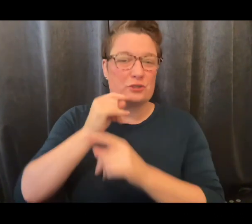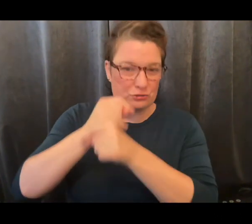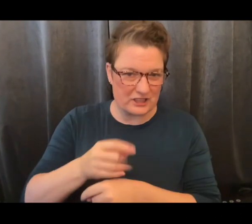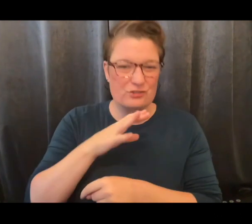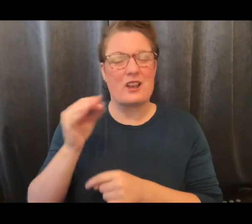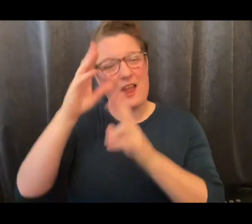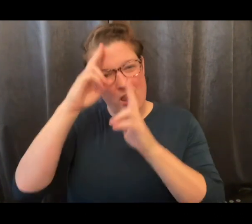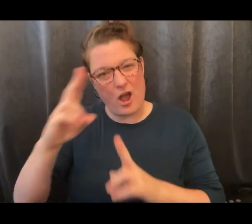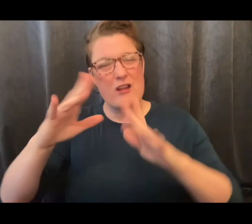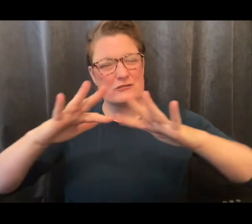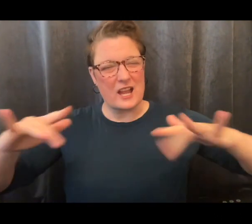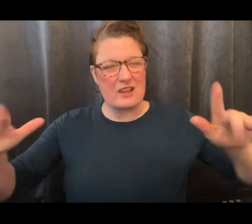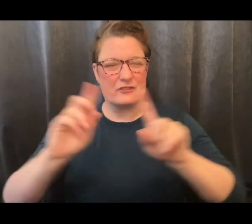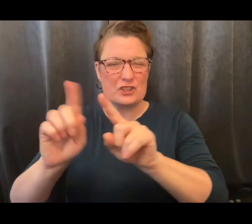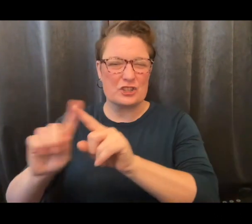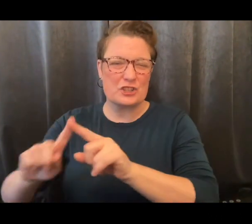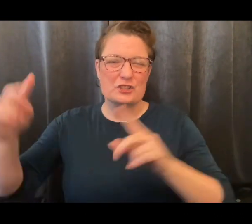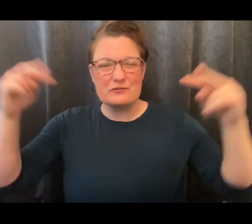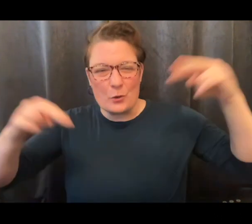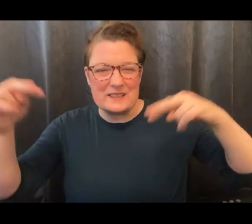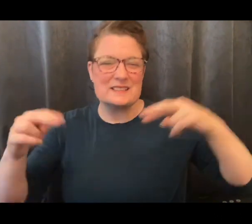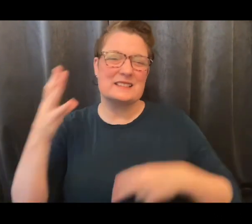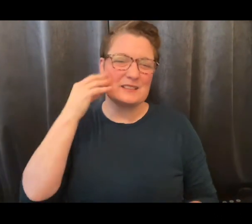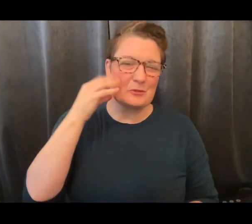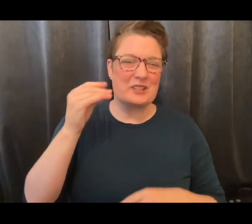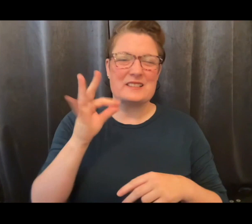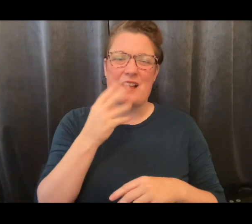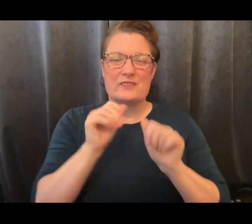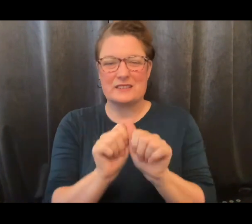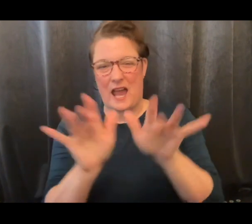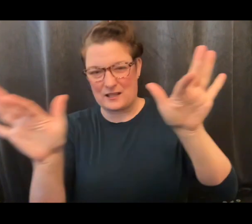the diverse voices and experiences of the diaspora, past, present, and future,